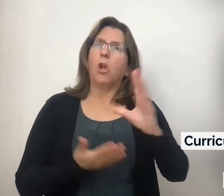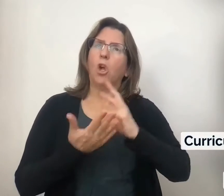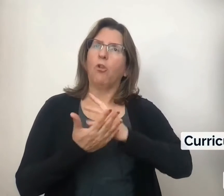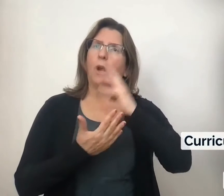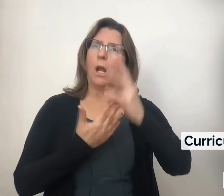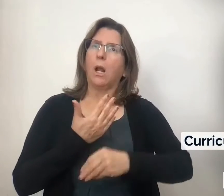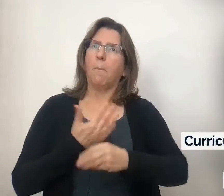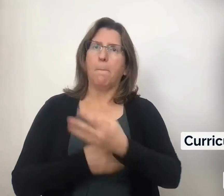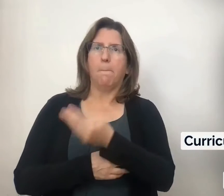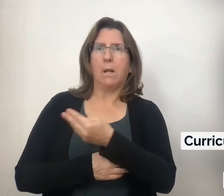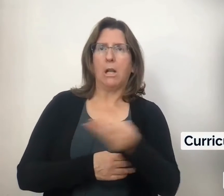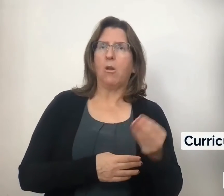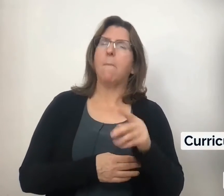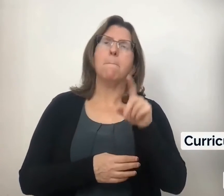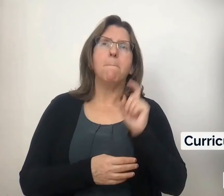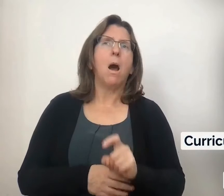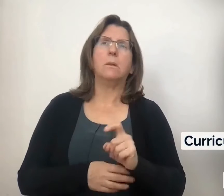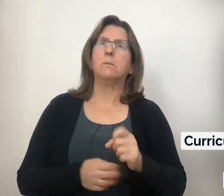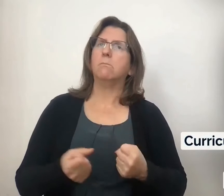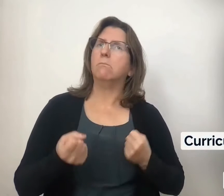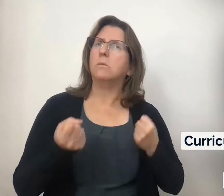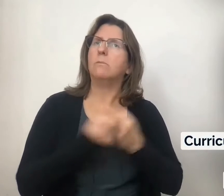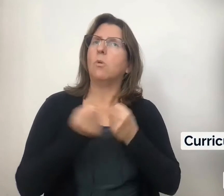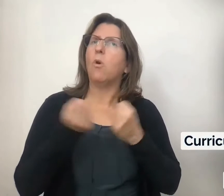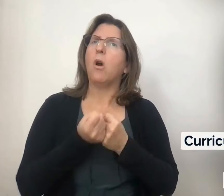Design for all curriculum materials needs to include